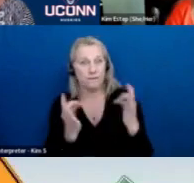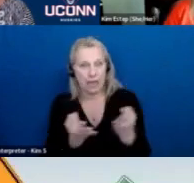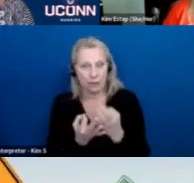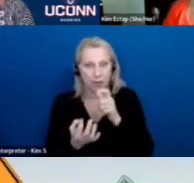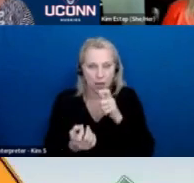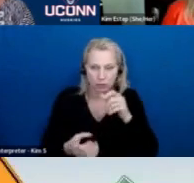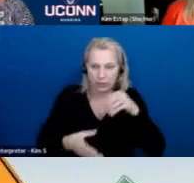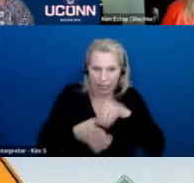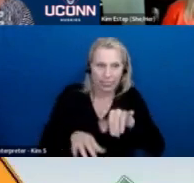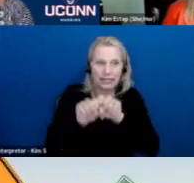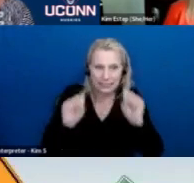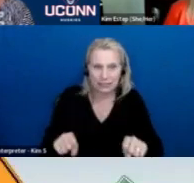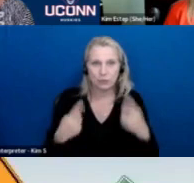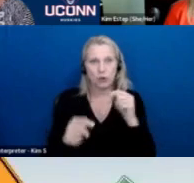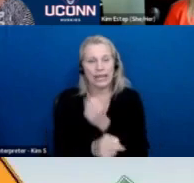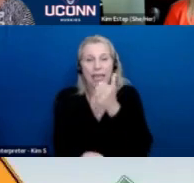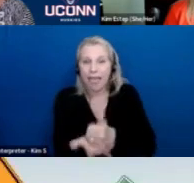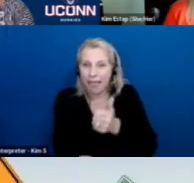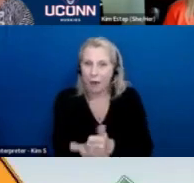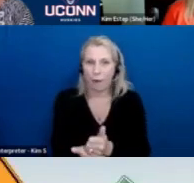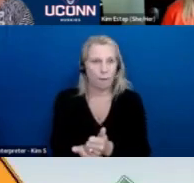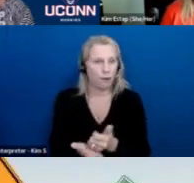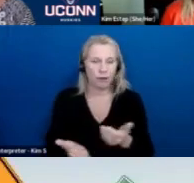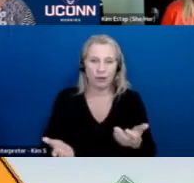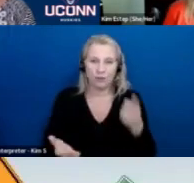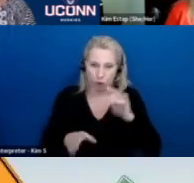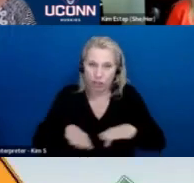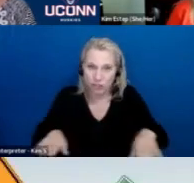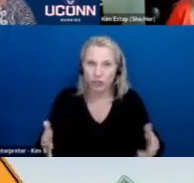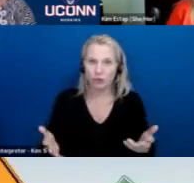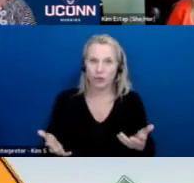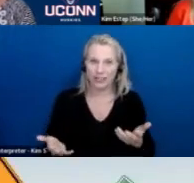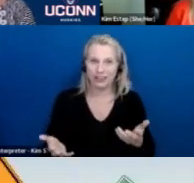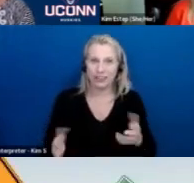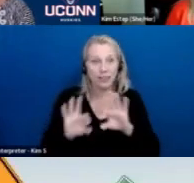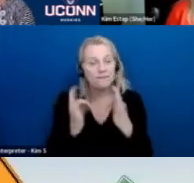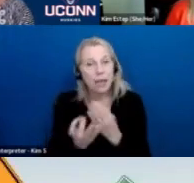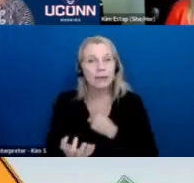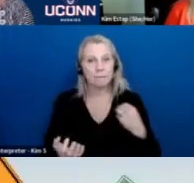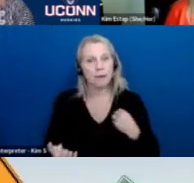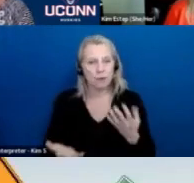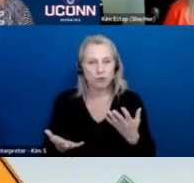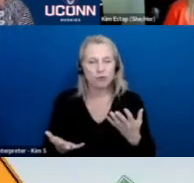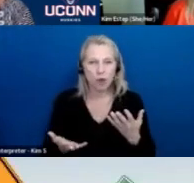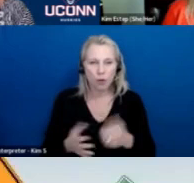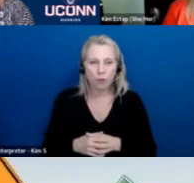a system trying to get help for, you know, our children, our family members, and so wanna but